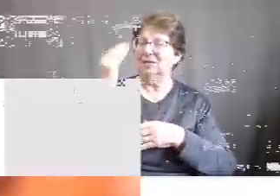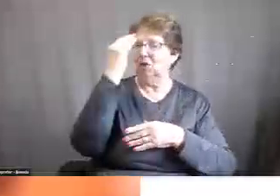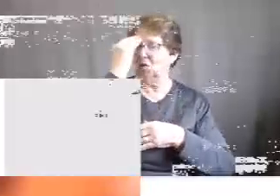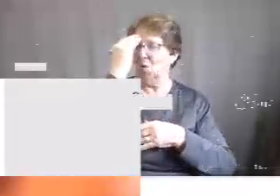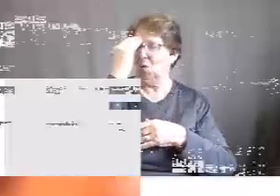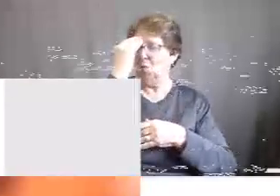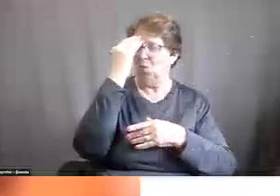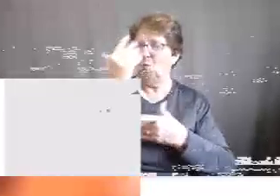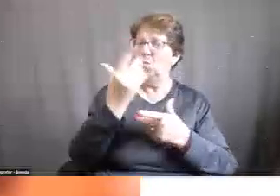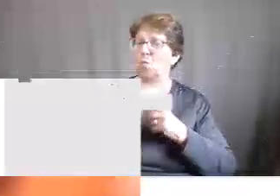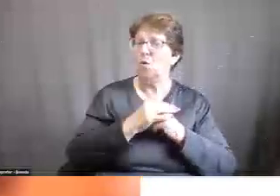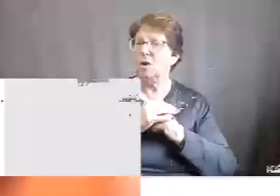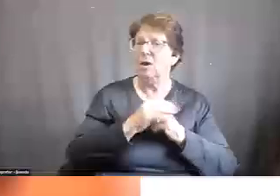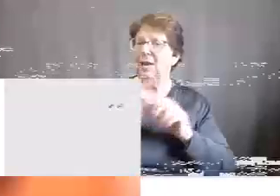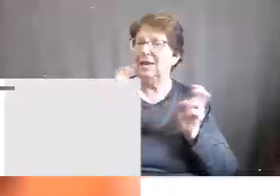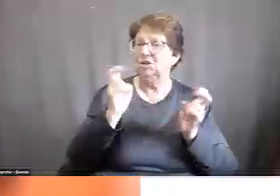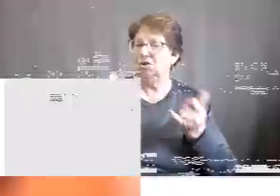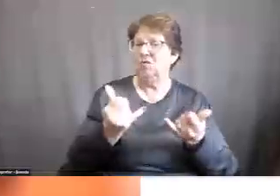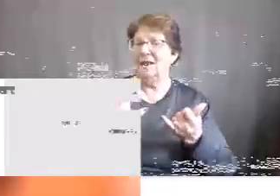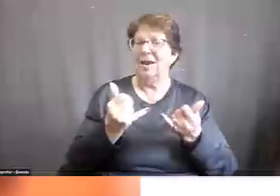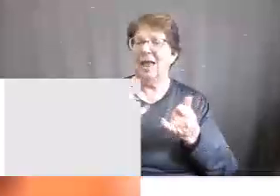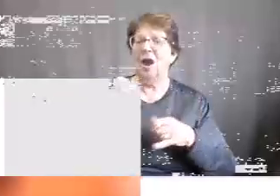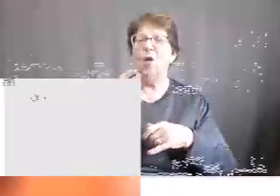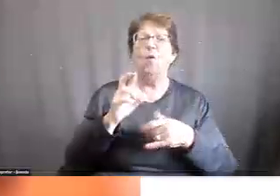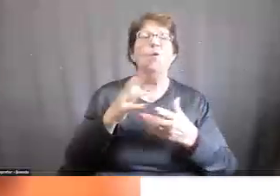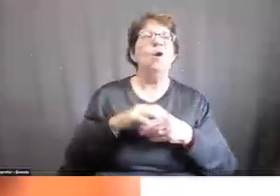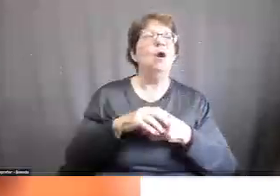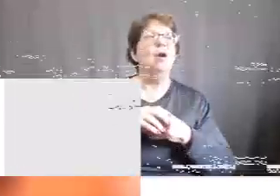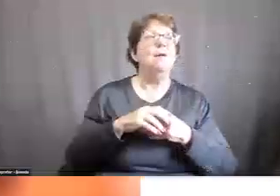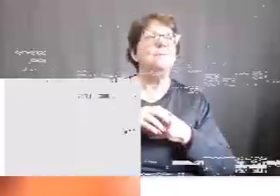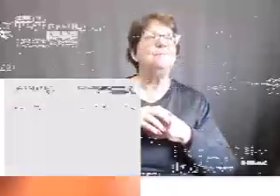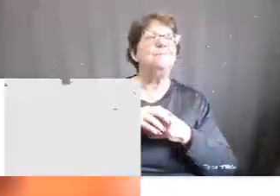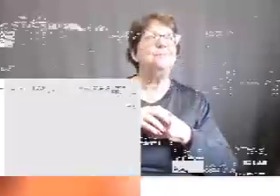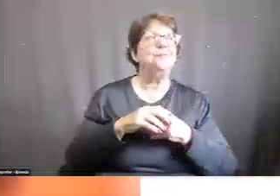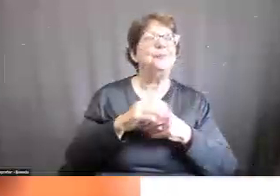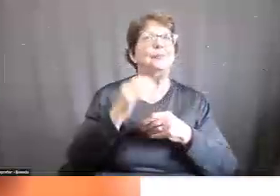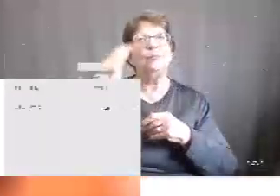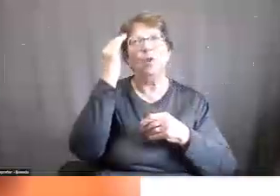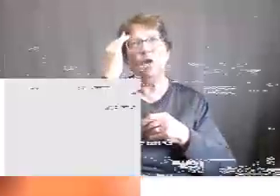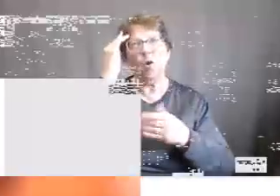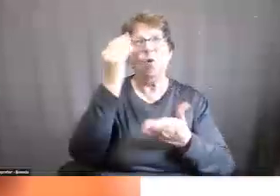Boardroom: Issue right now, or a known, you know, financial impact.